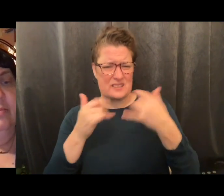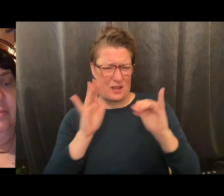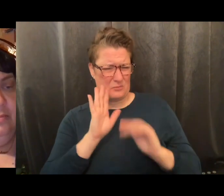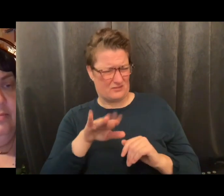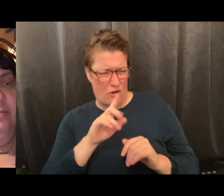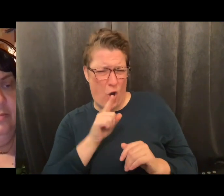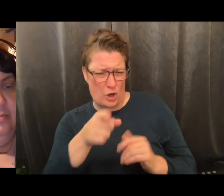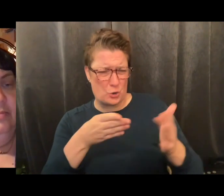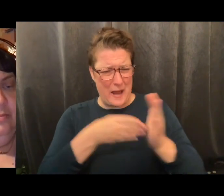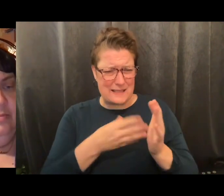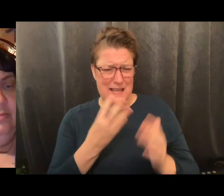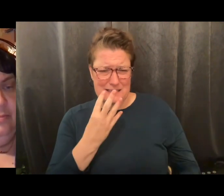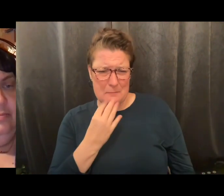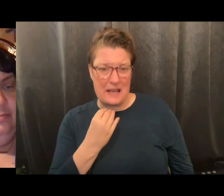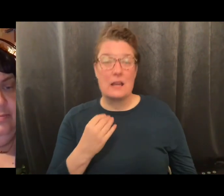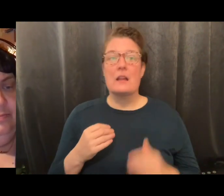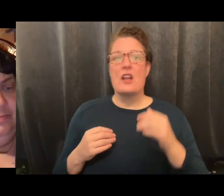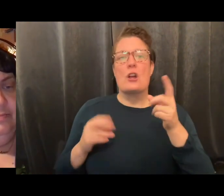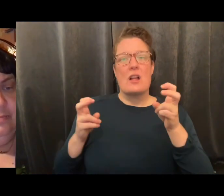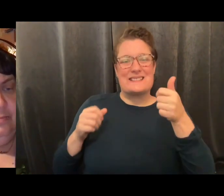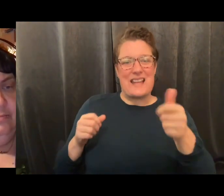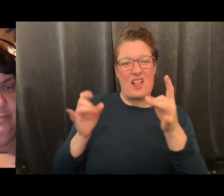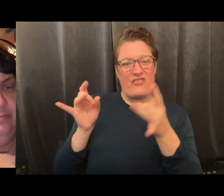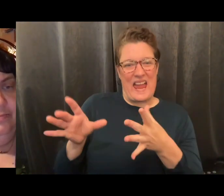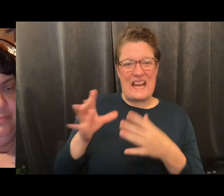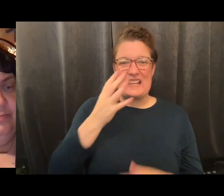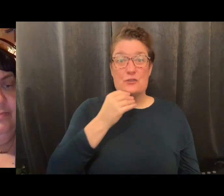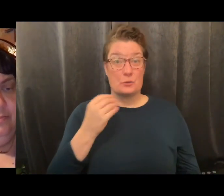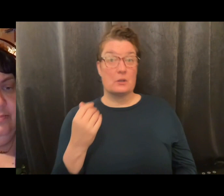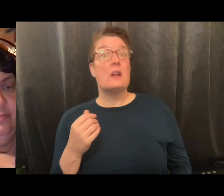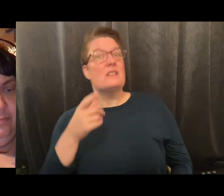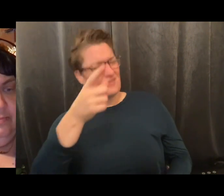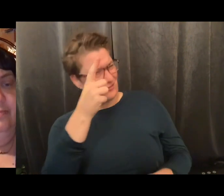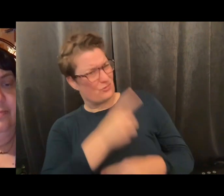Melissa: Now I'm a proud anti, yes, yes, that kind of ridiculous, you know,